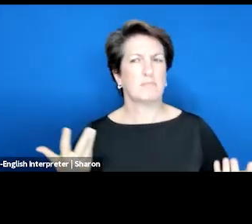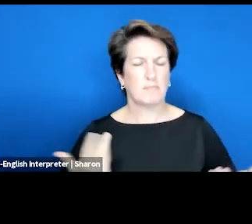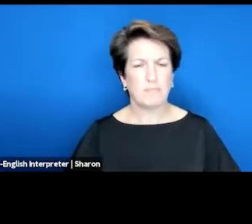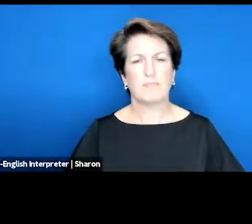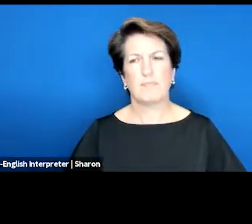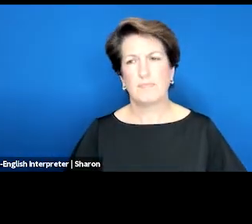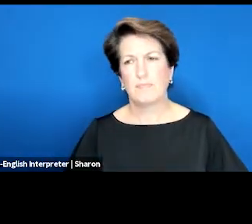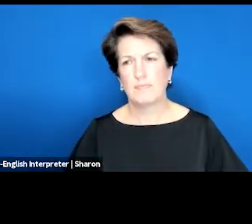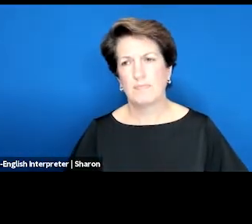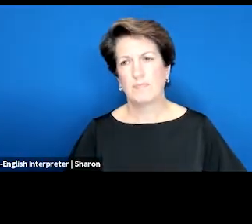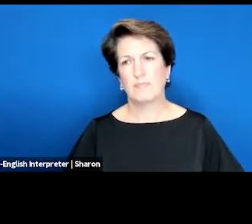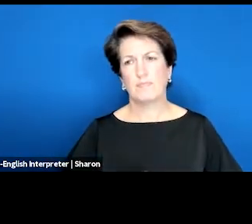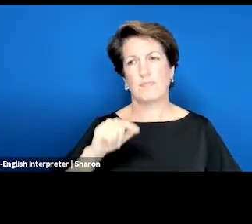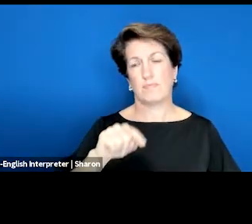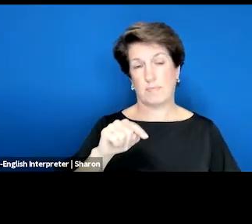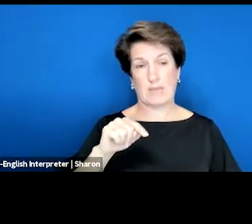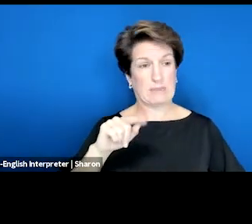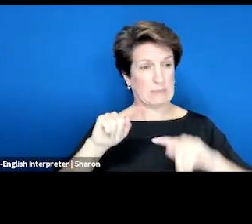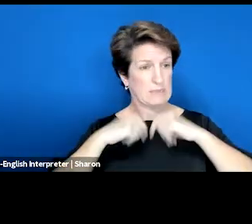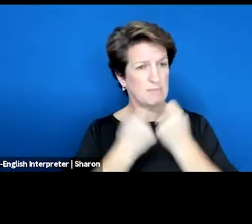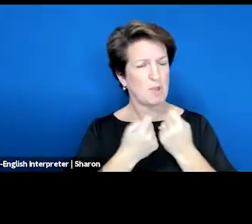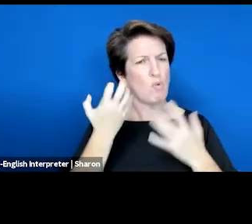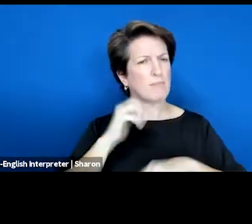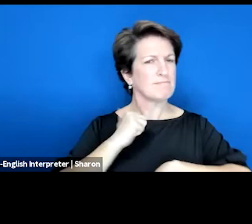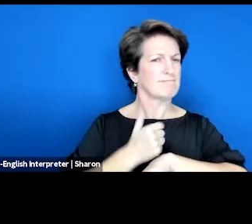guidelines for conducting ourselves in this shared space . We realize that for many of